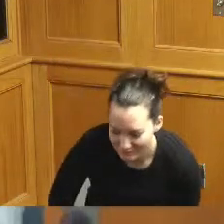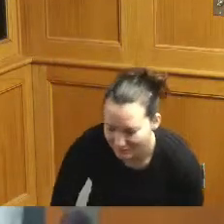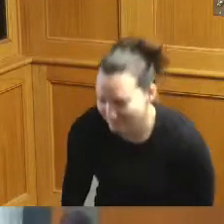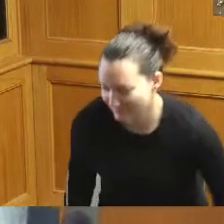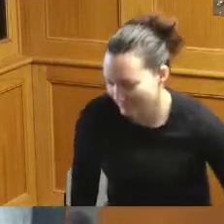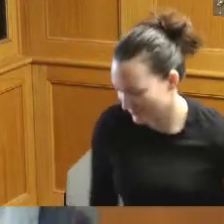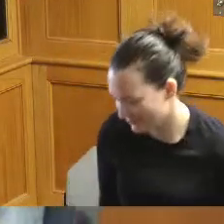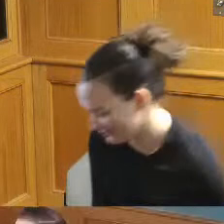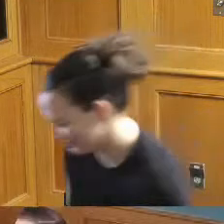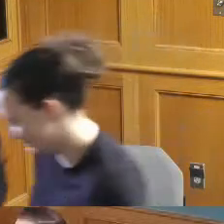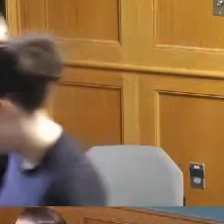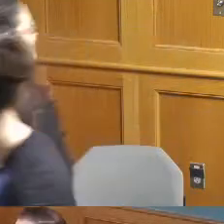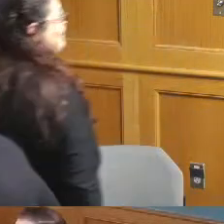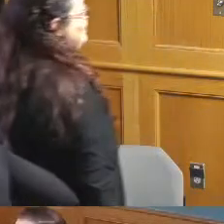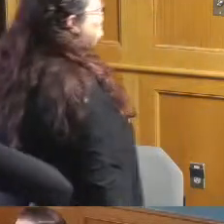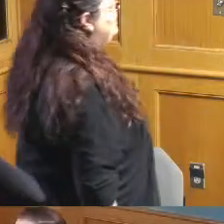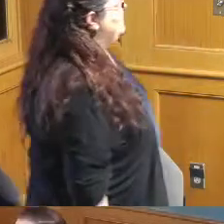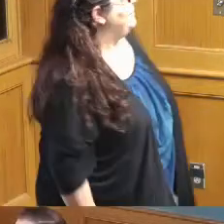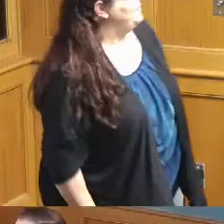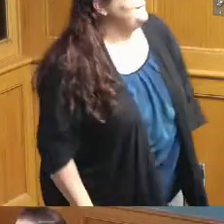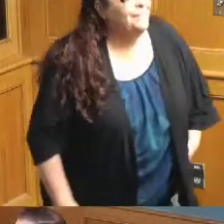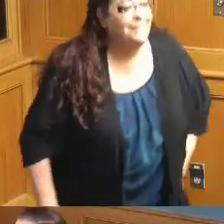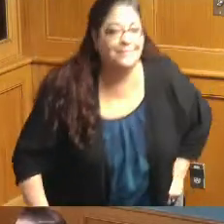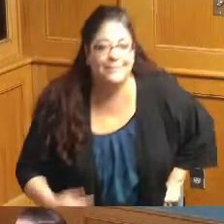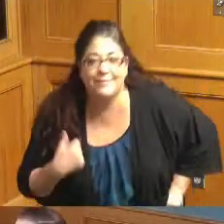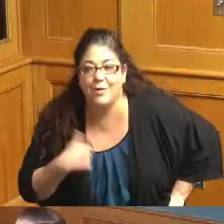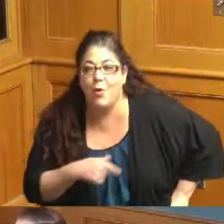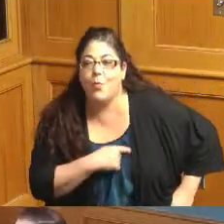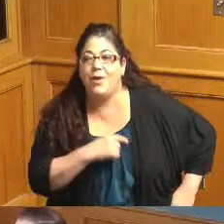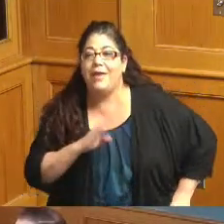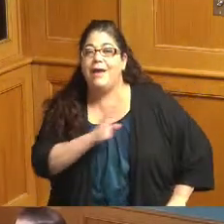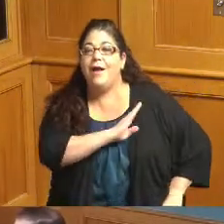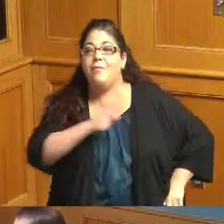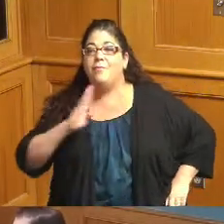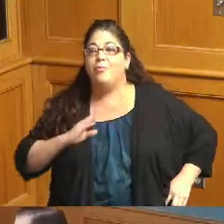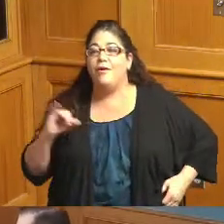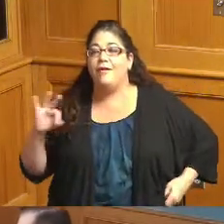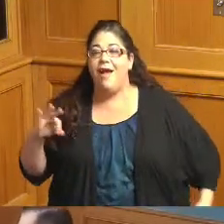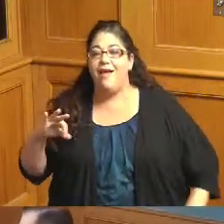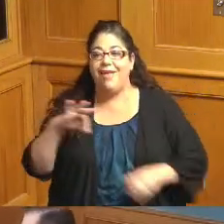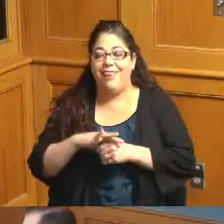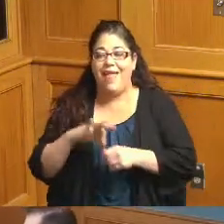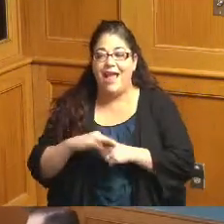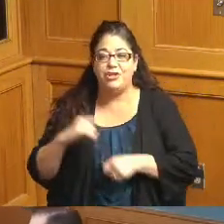in a bipartisan manner at the Board of Elections we'll be presenting this to you together today